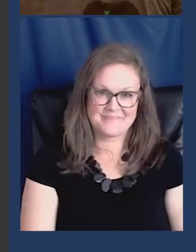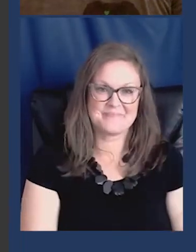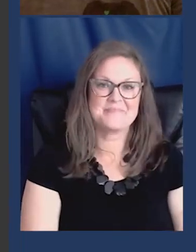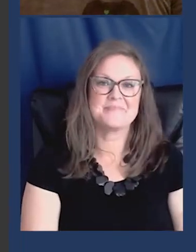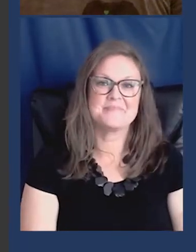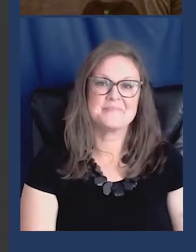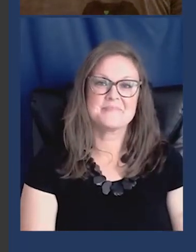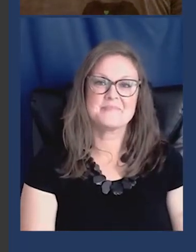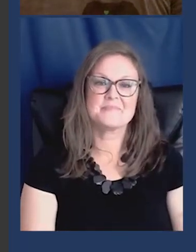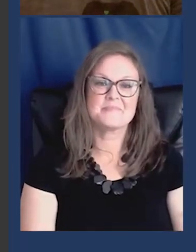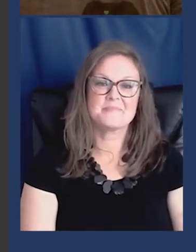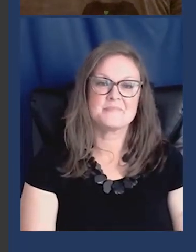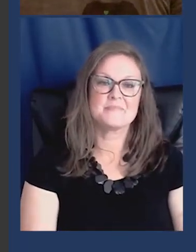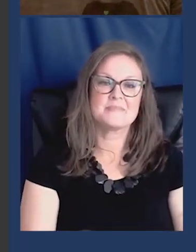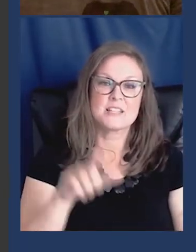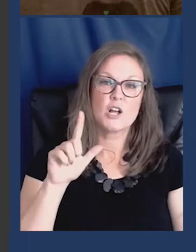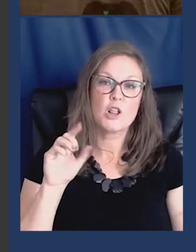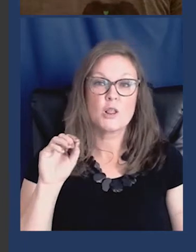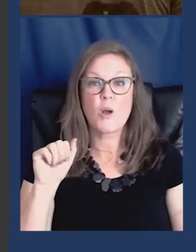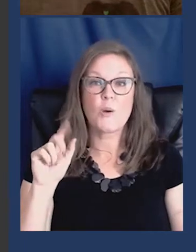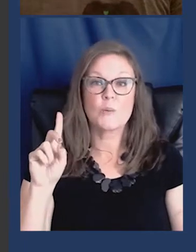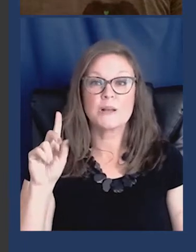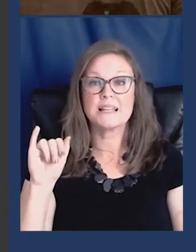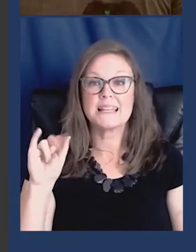Reloading the script assemblies after compiling scripts assemblies.